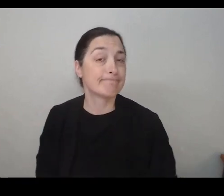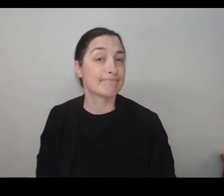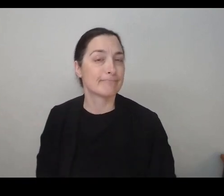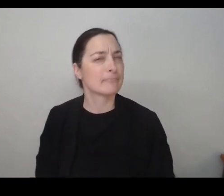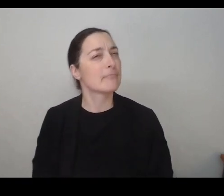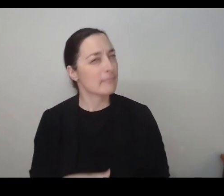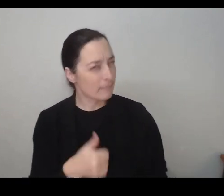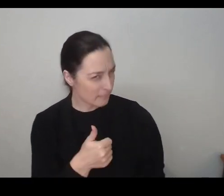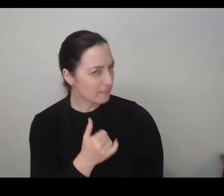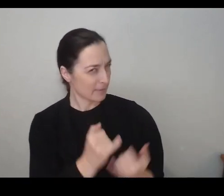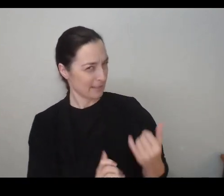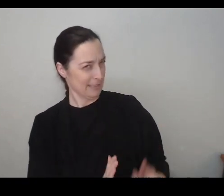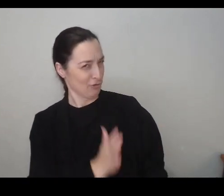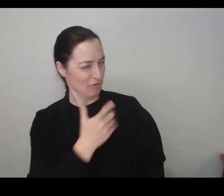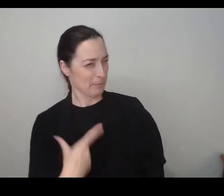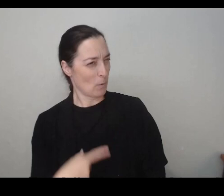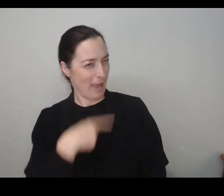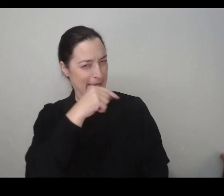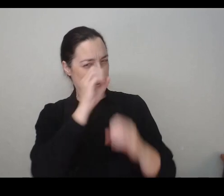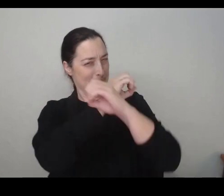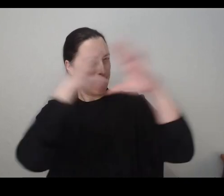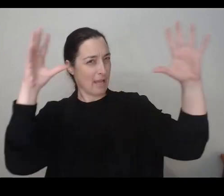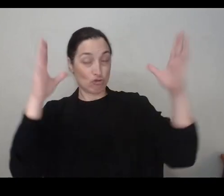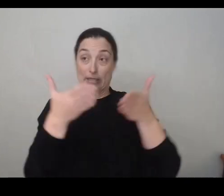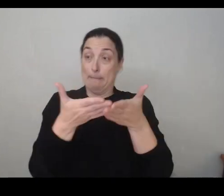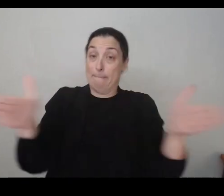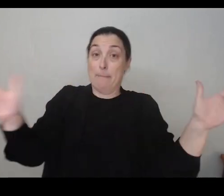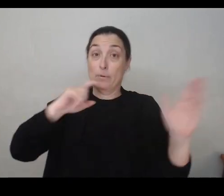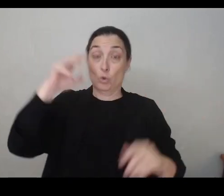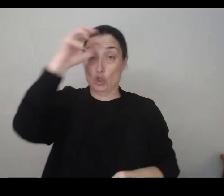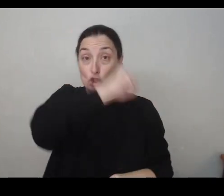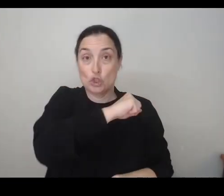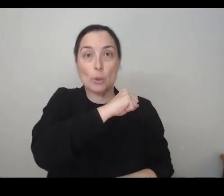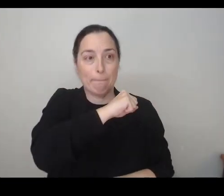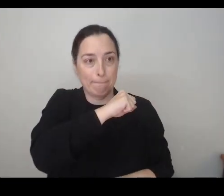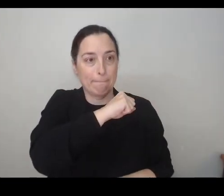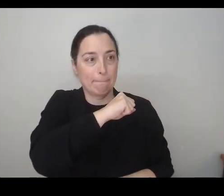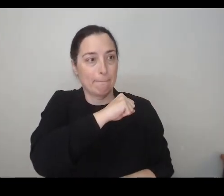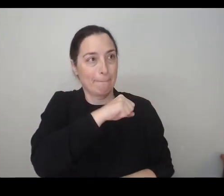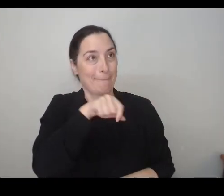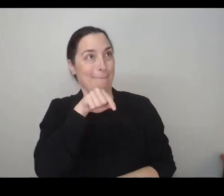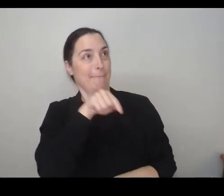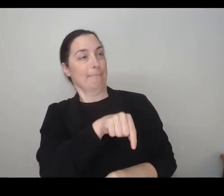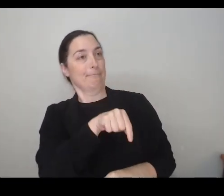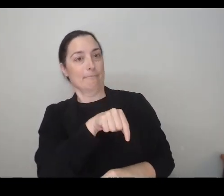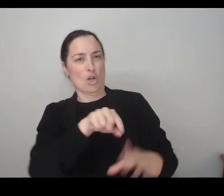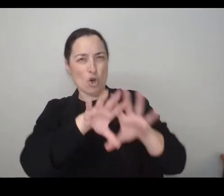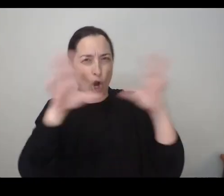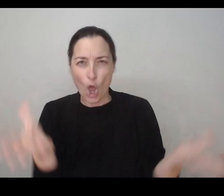'cause I can imagine that a public would assume that so canonical an artist, so globally famous an artist